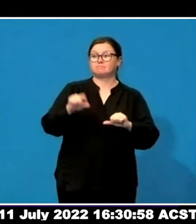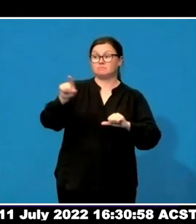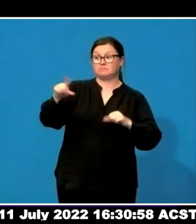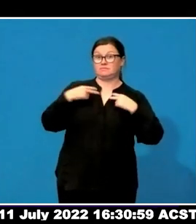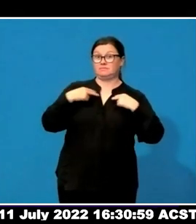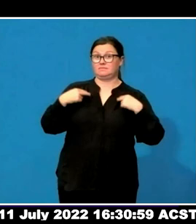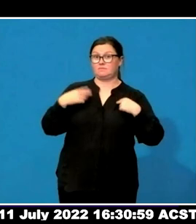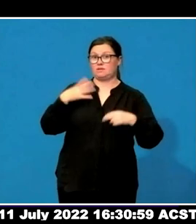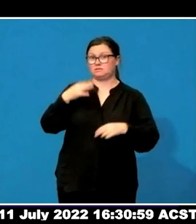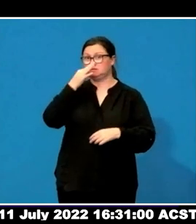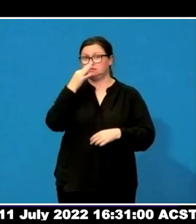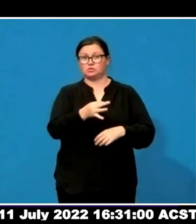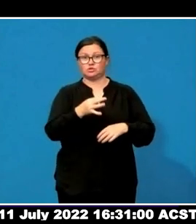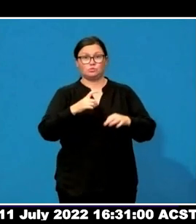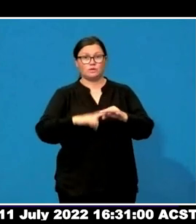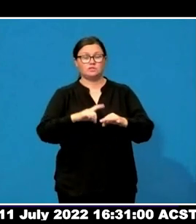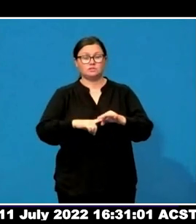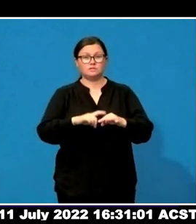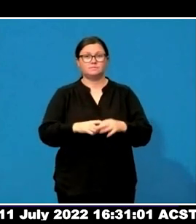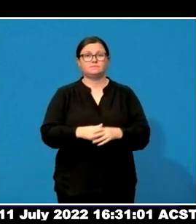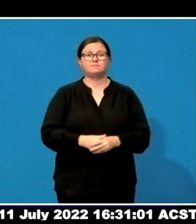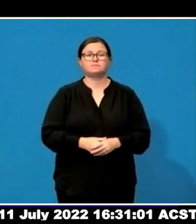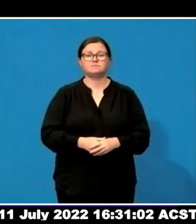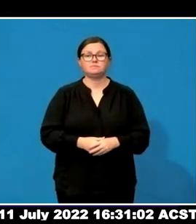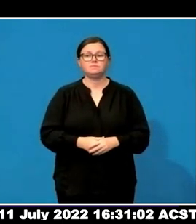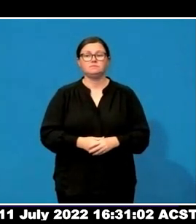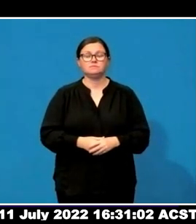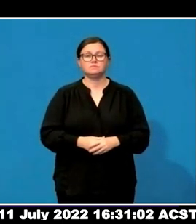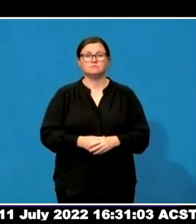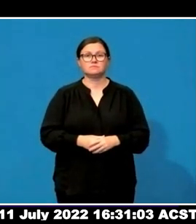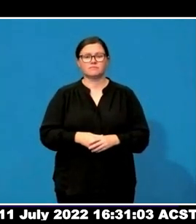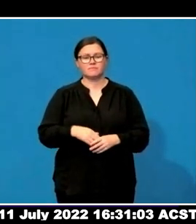Ms Barney, is there an agreed national or international definition of "hard